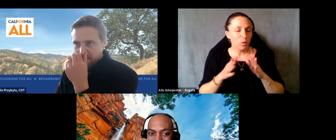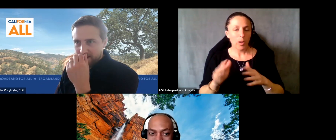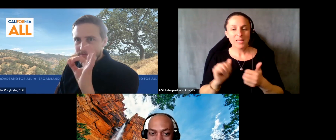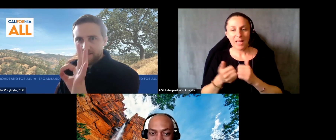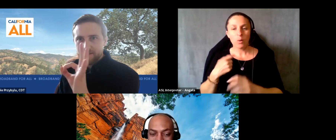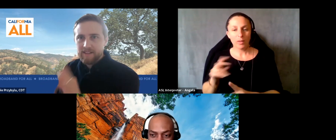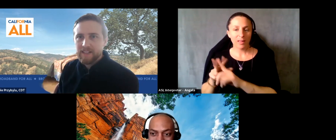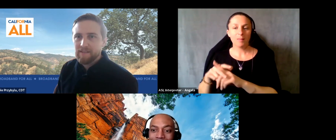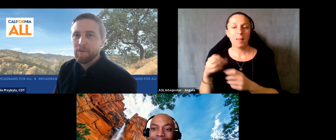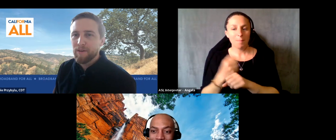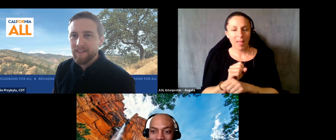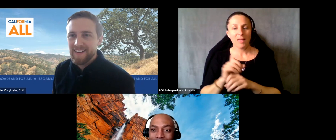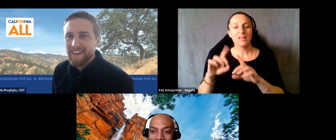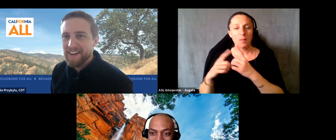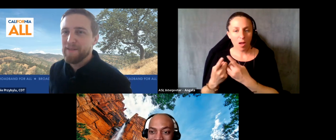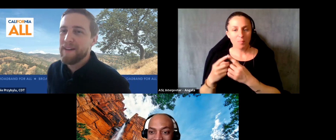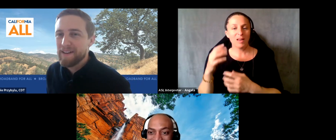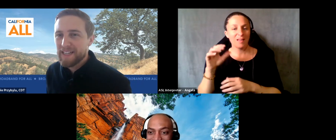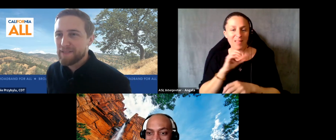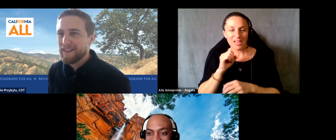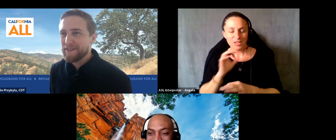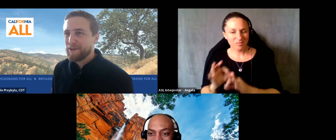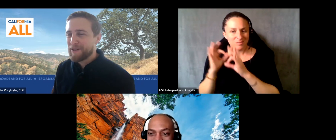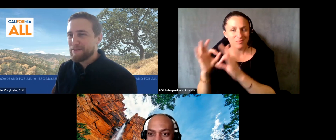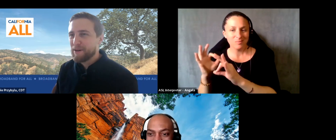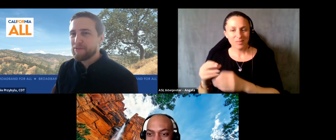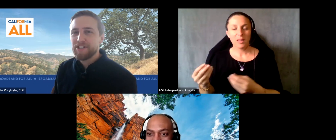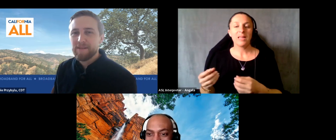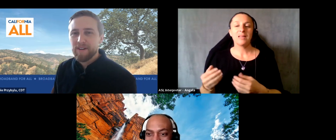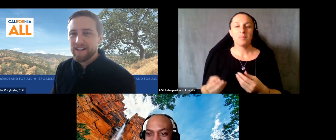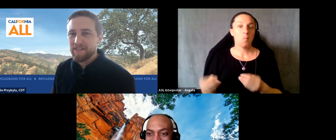Department of Aging even more and expand those programs. You got it. So appreciate, Brian,